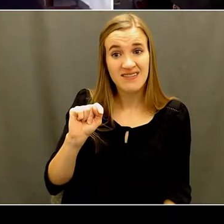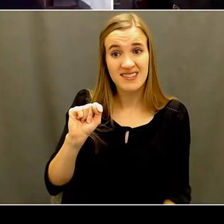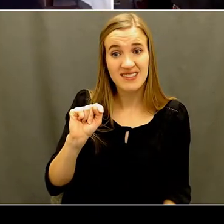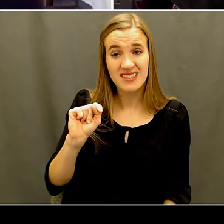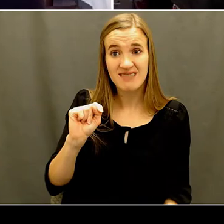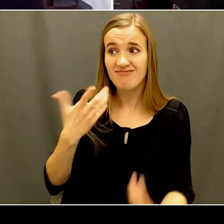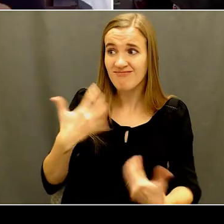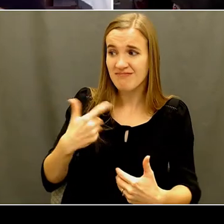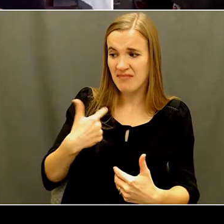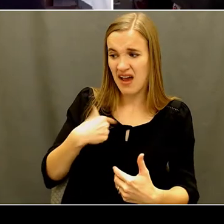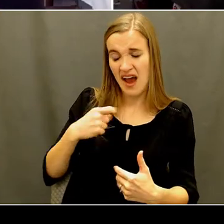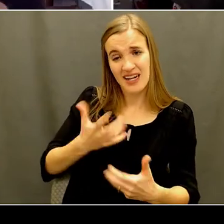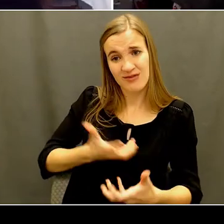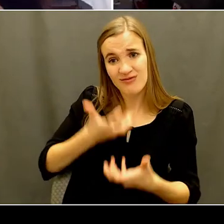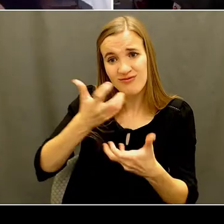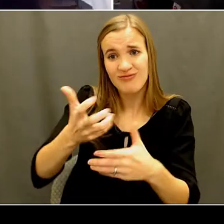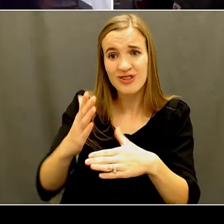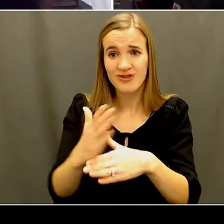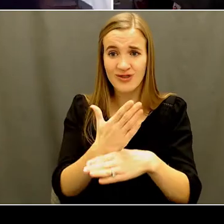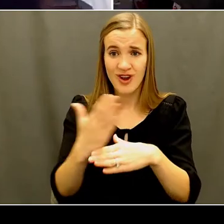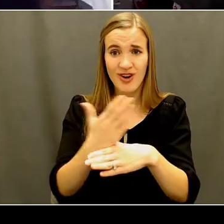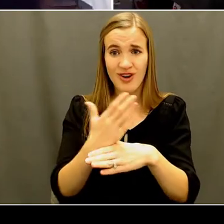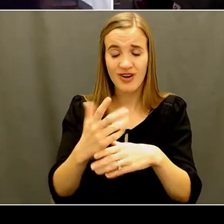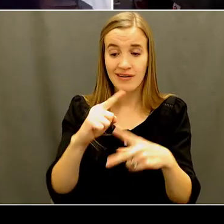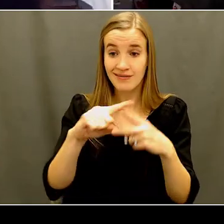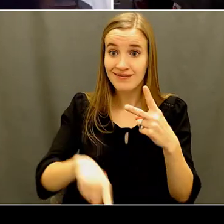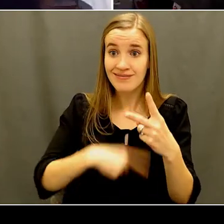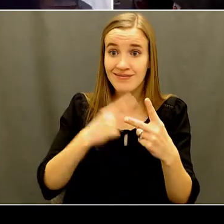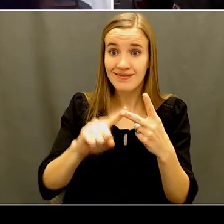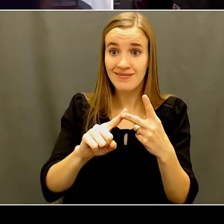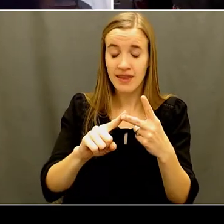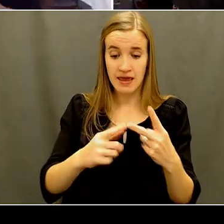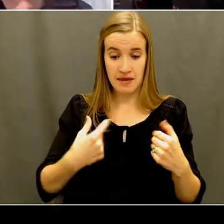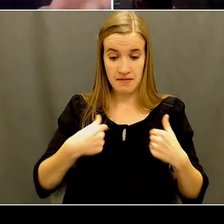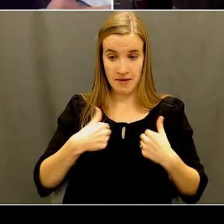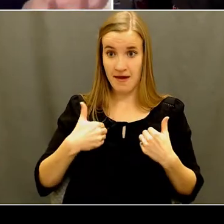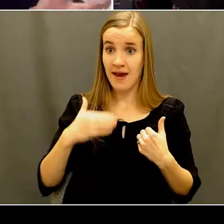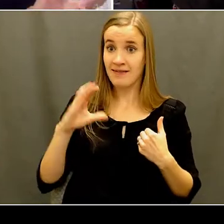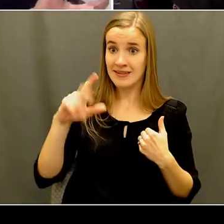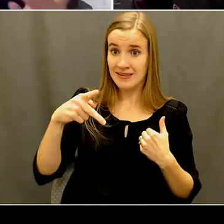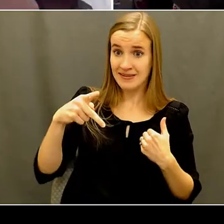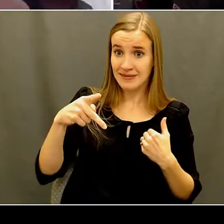the world. And that perspective is valuable. And I can use this gift and